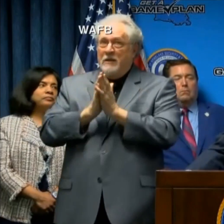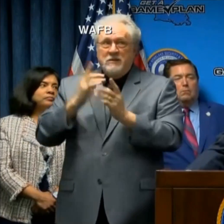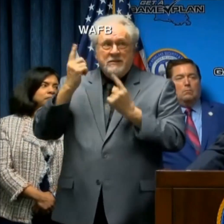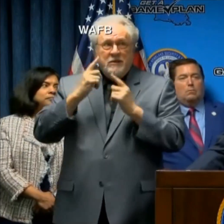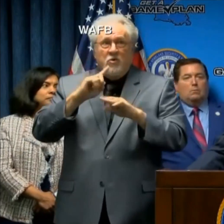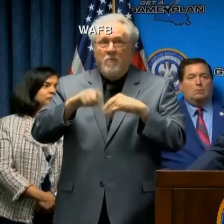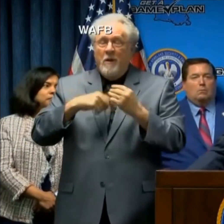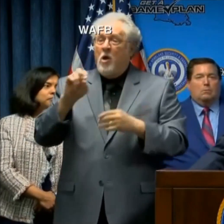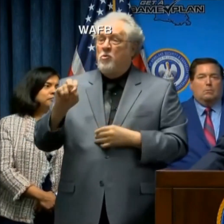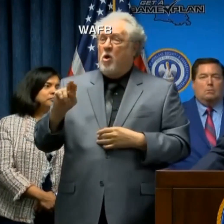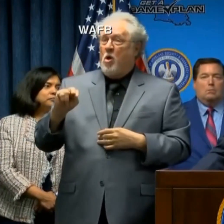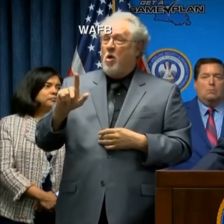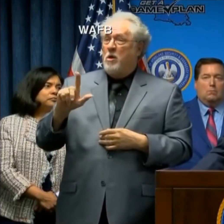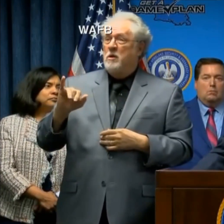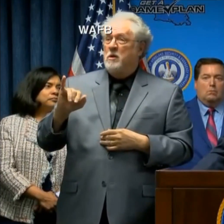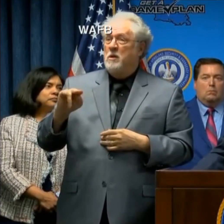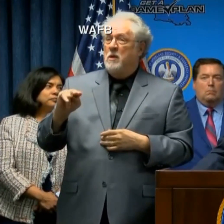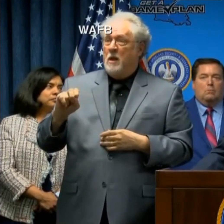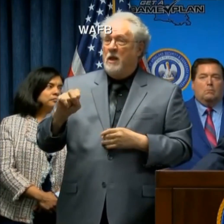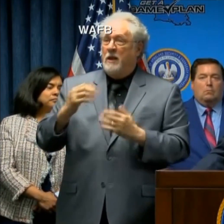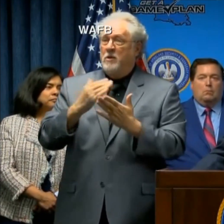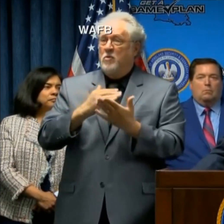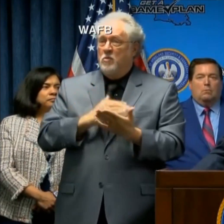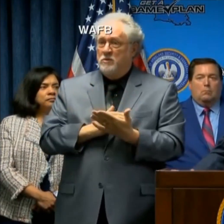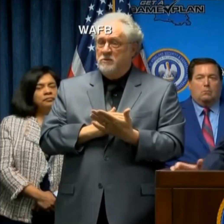information that would form the basis of that request